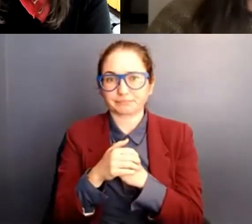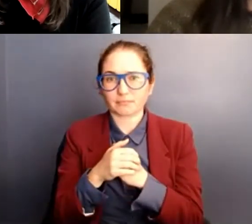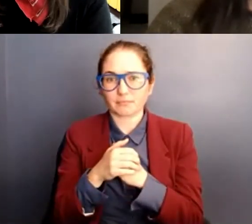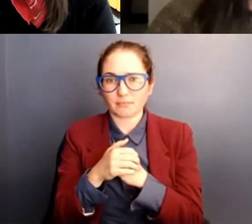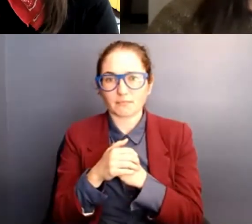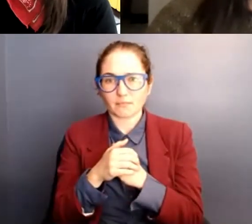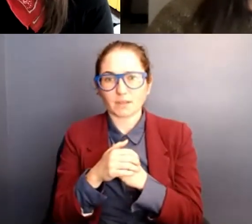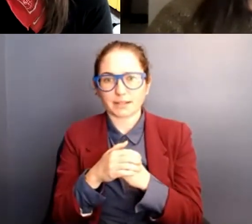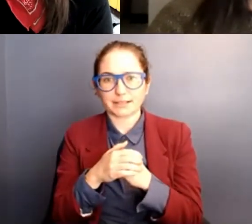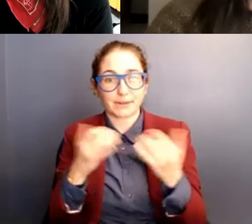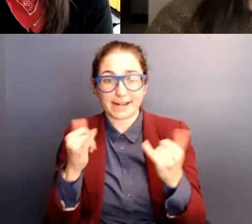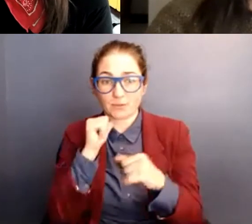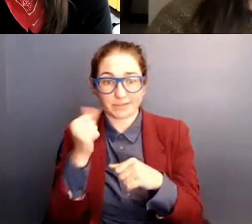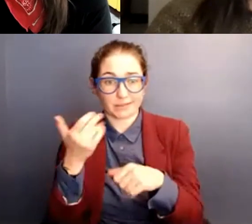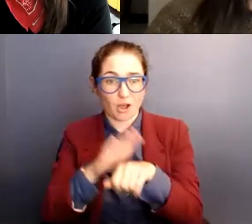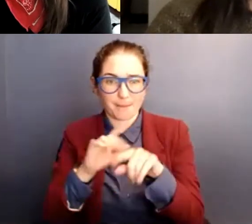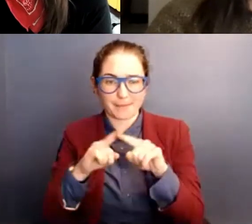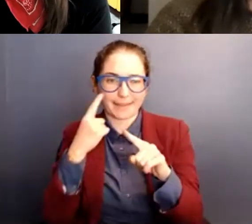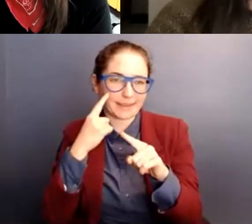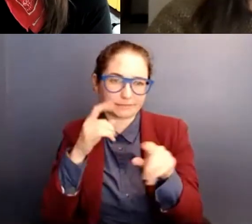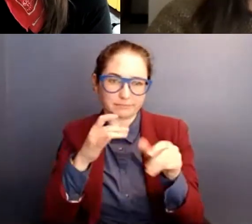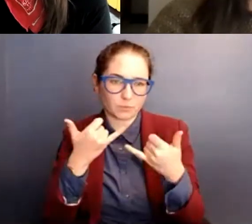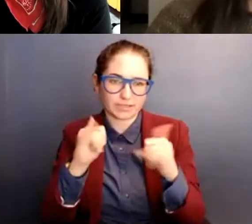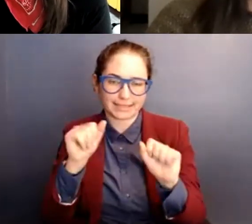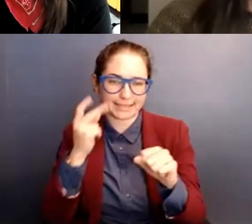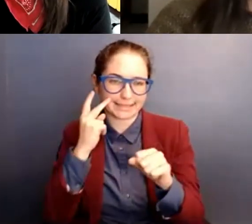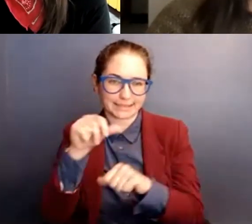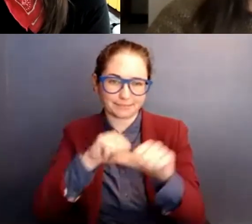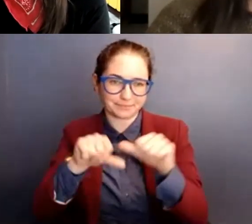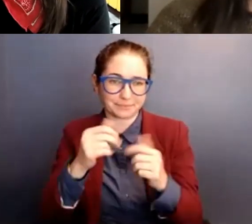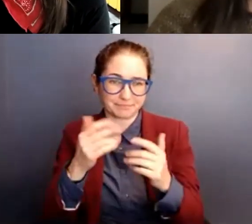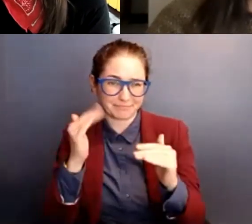right now but I think everybody can be seen. I hope so.